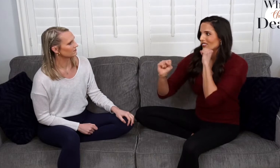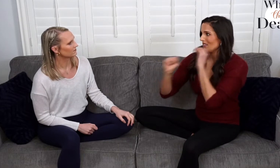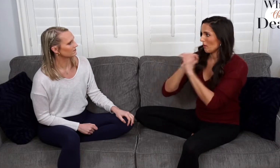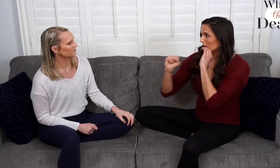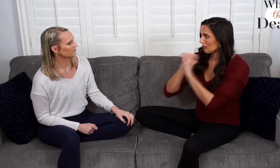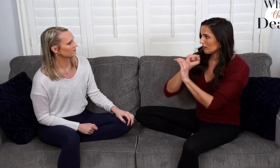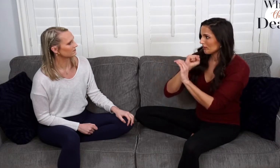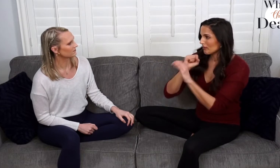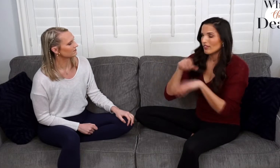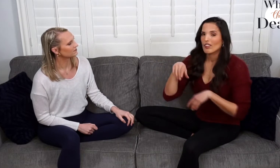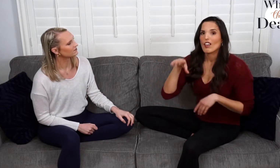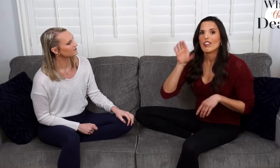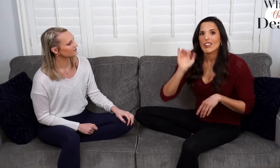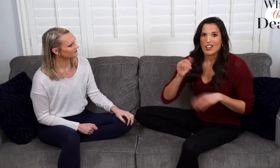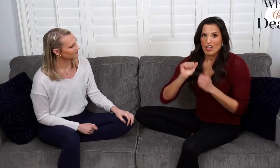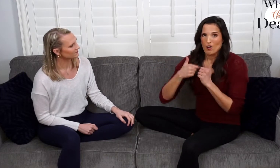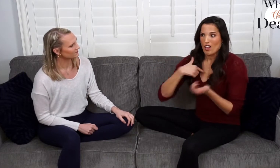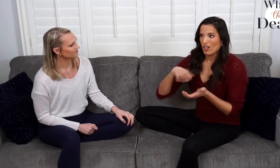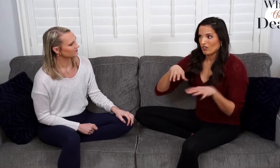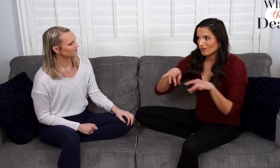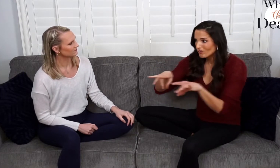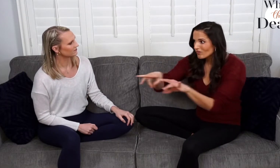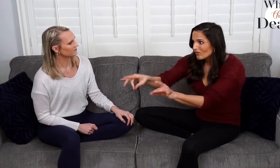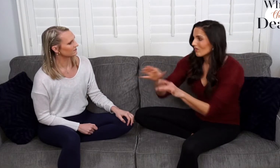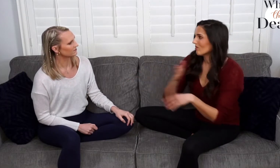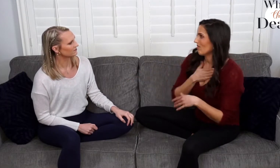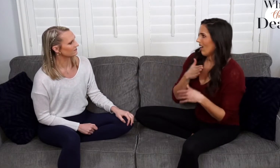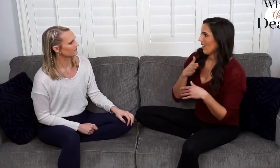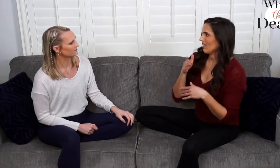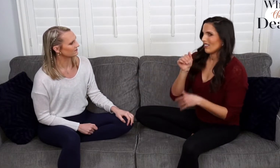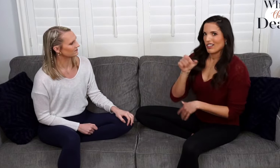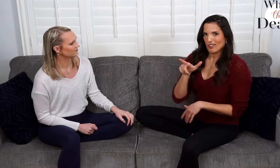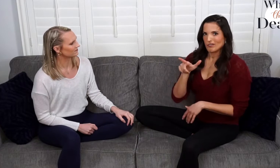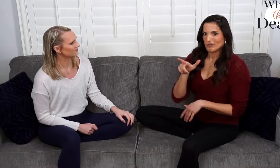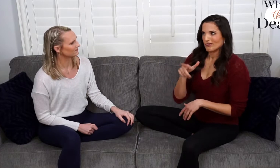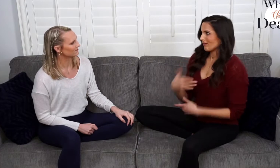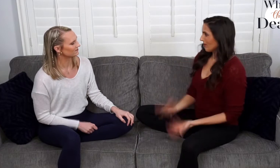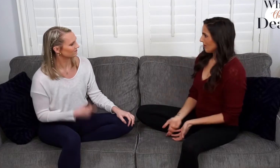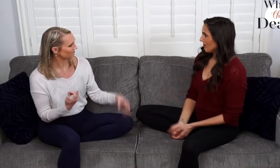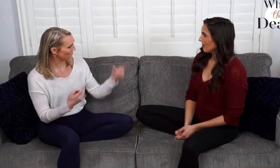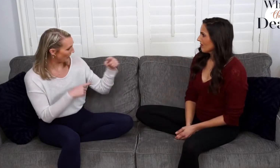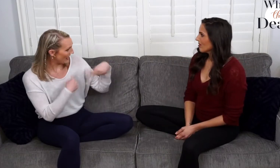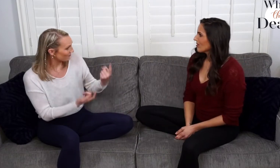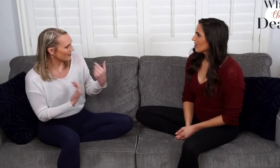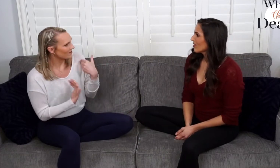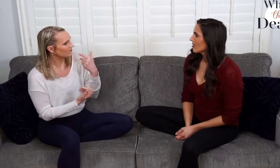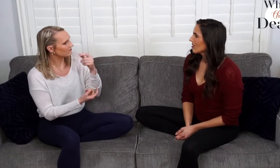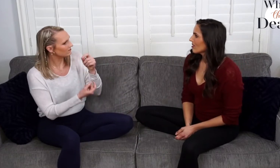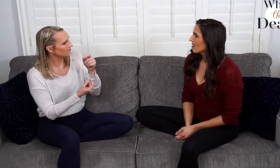It's also called SimCom. That is how I was able to pick up Sign Language. - So did you actually